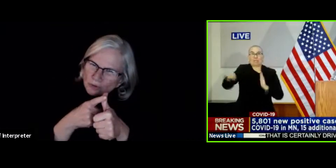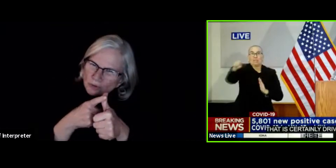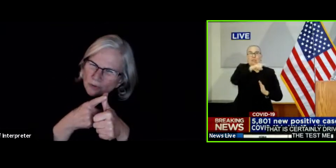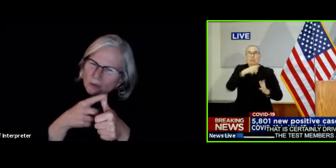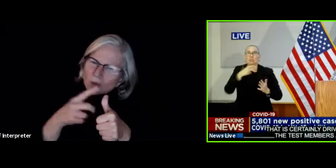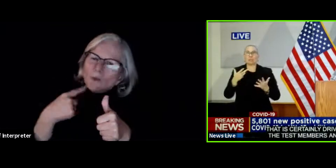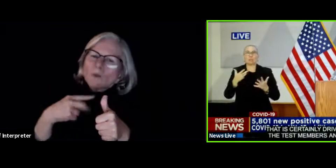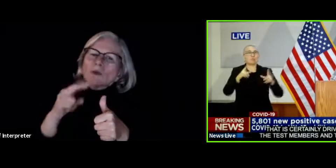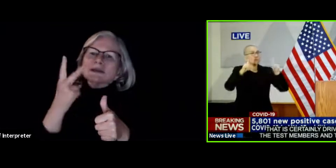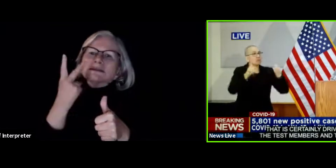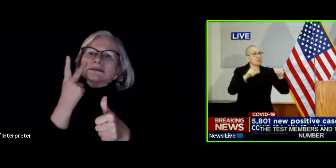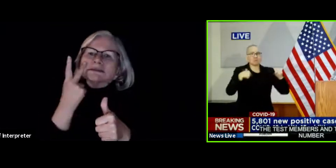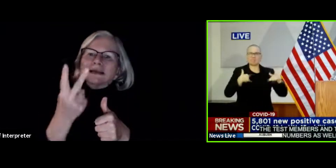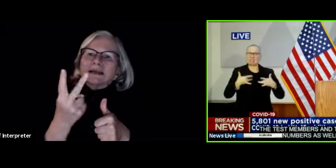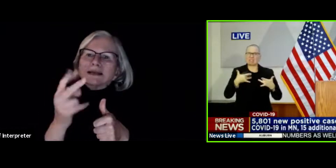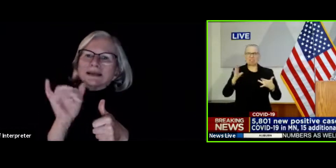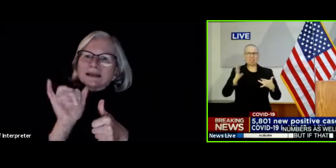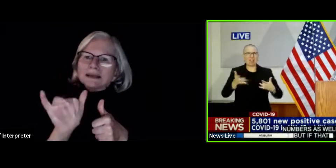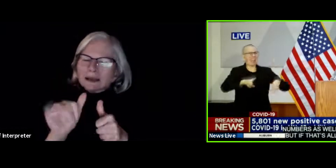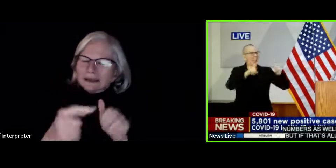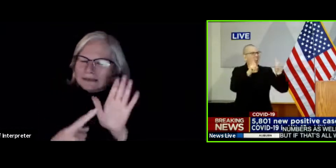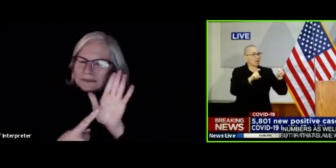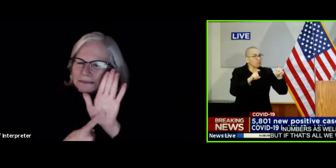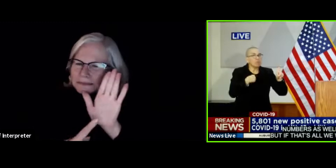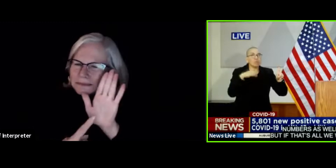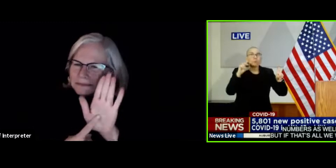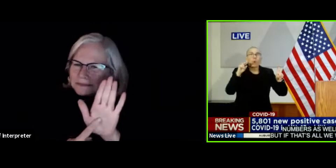ALSO WOULD NOT BE SEEING VOTES SHARP INCREASES IN HOSPITALIZATIONS